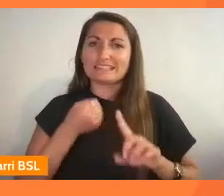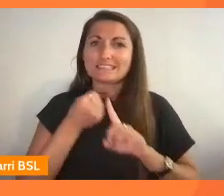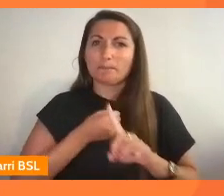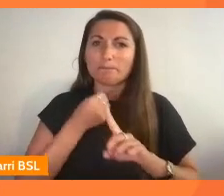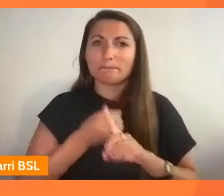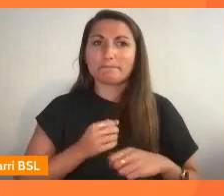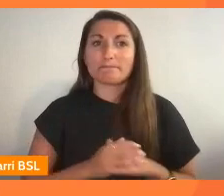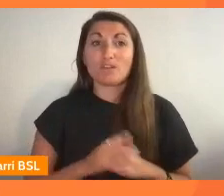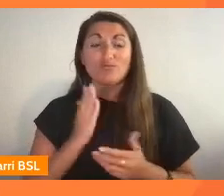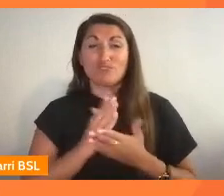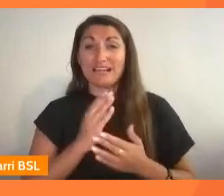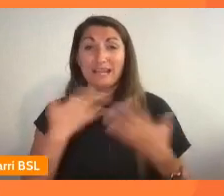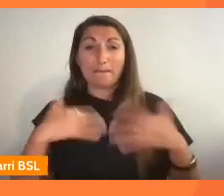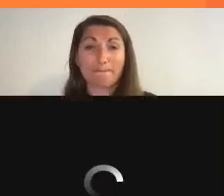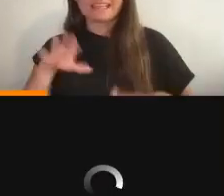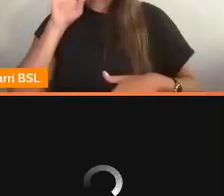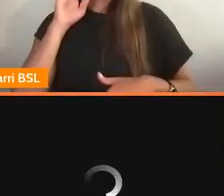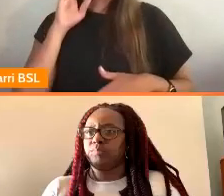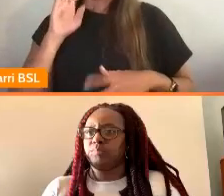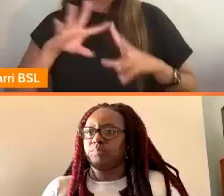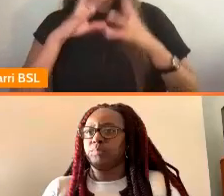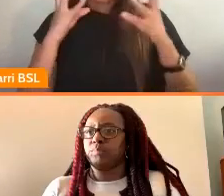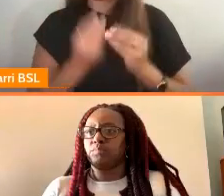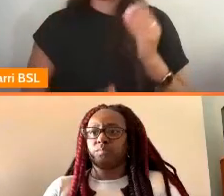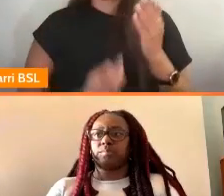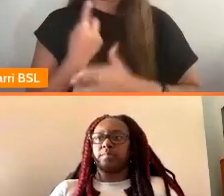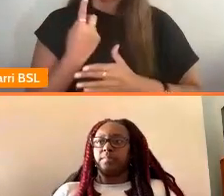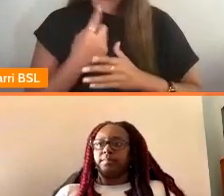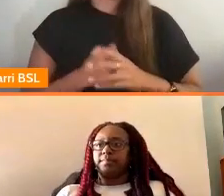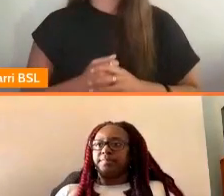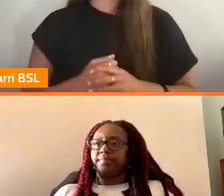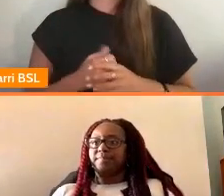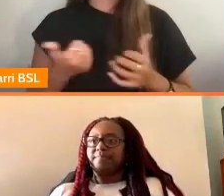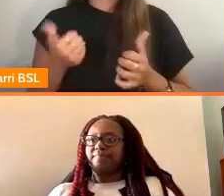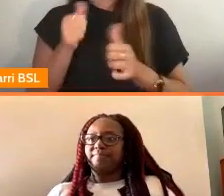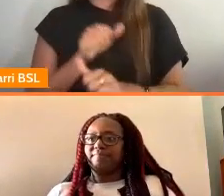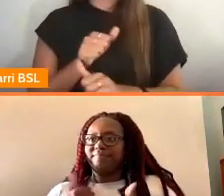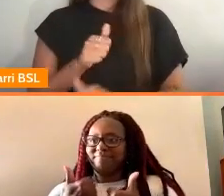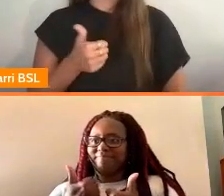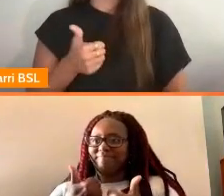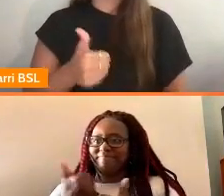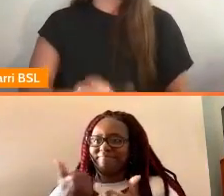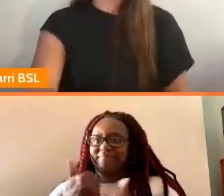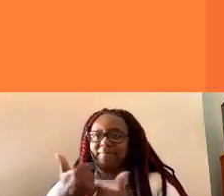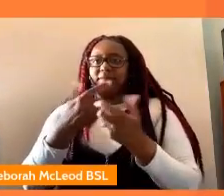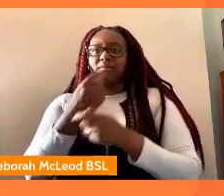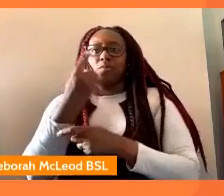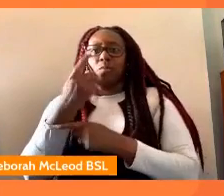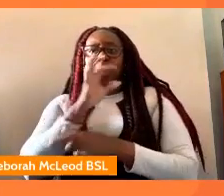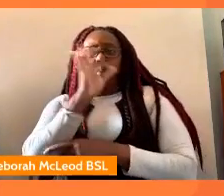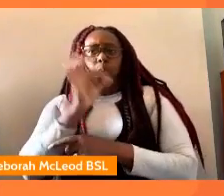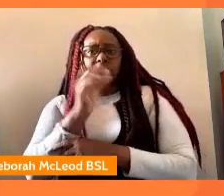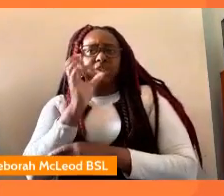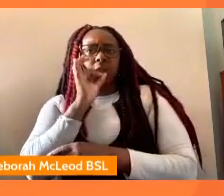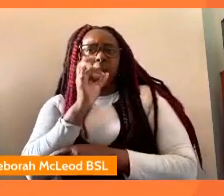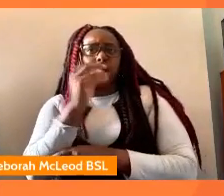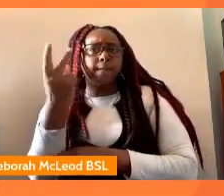So amazing to hear about everything going on at The Belgrade. One of the things I want to ask both of you from different perspectives